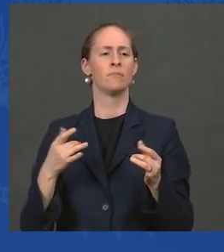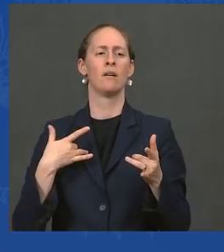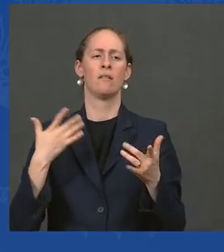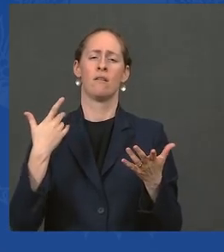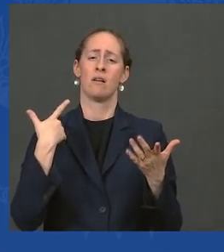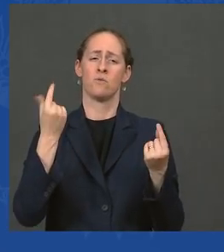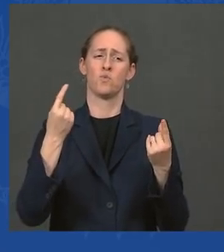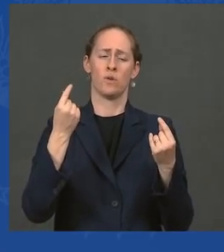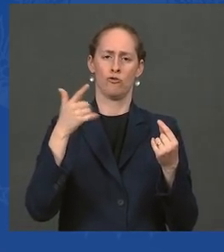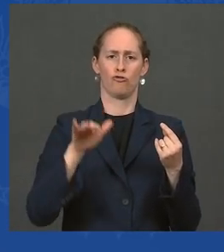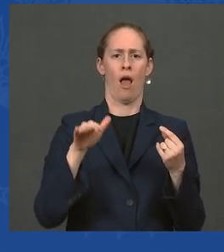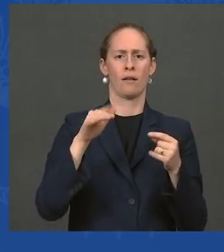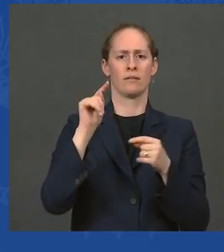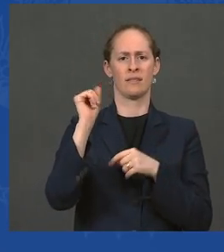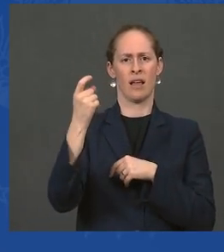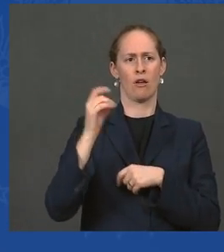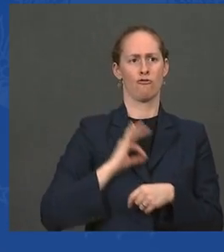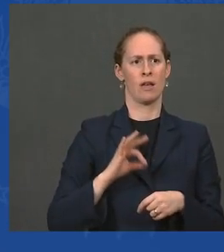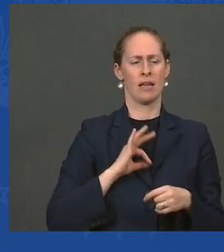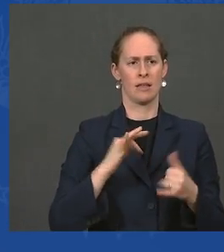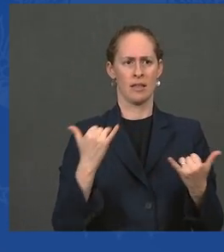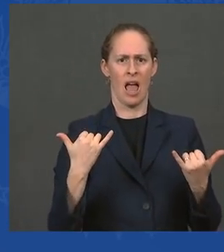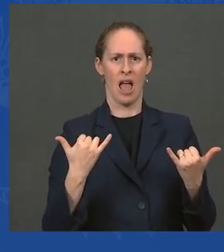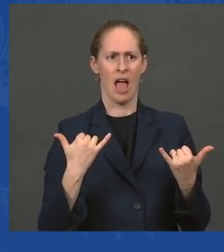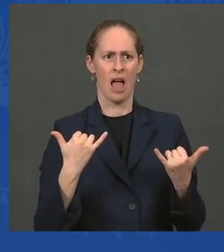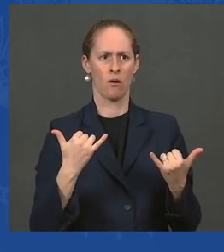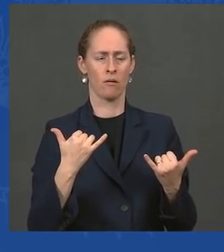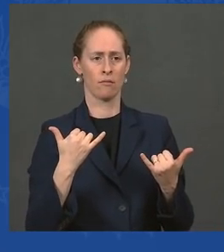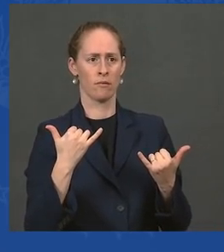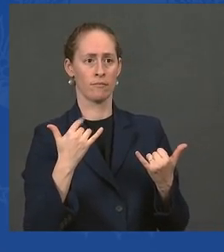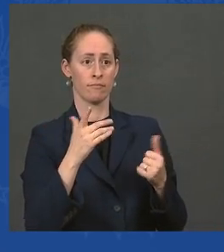And if you have one kid under seven, you get 3,600 bucks a year.